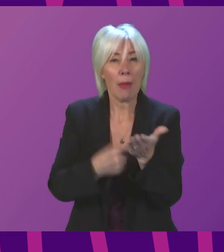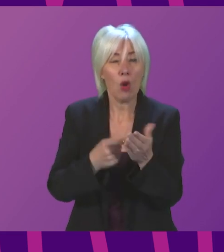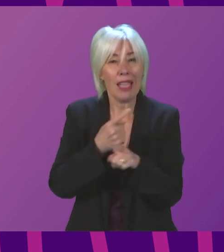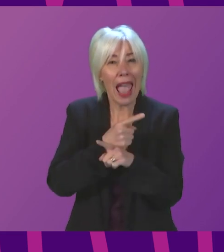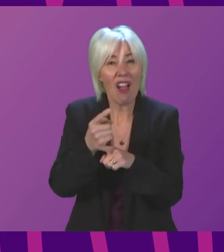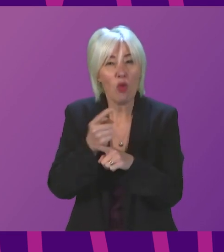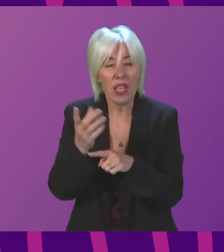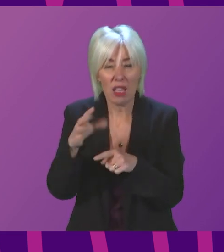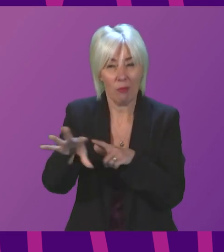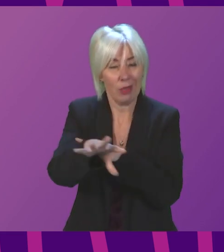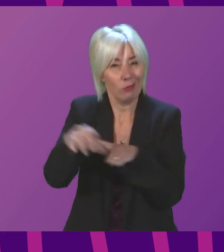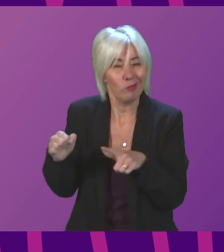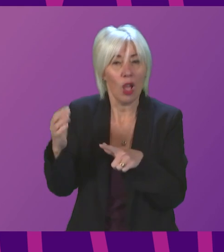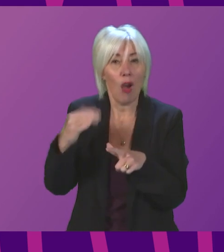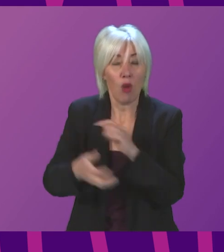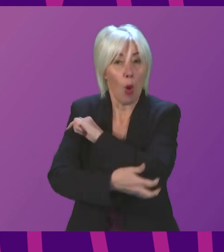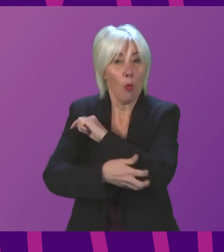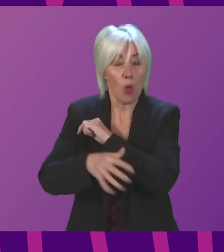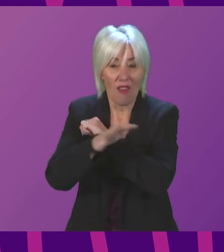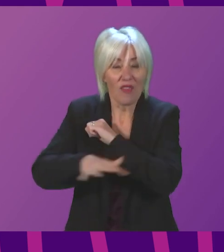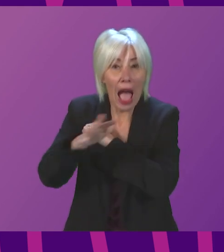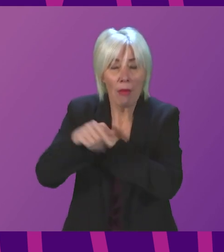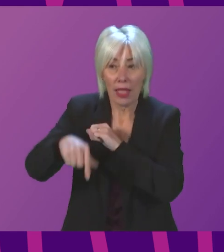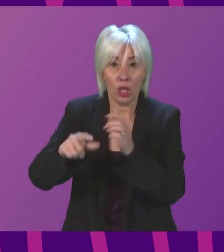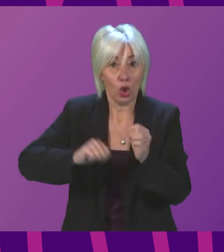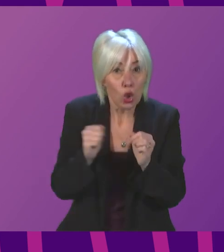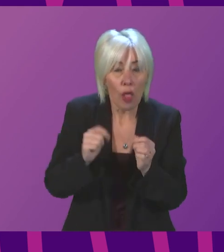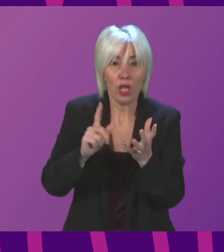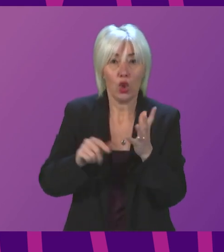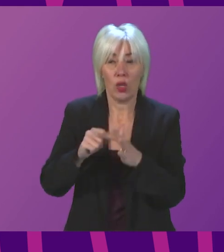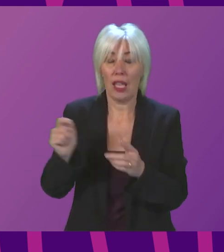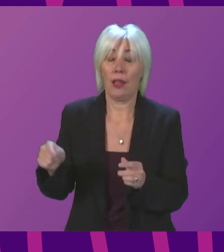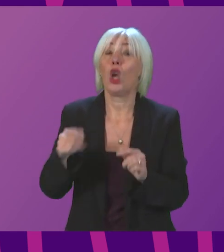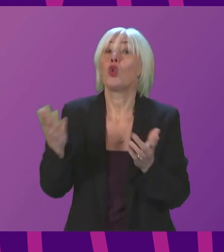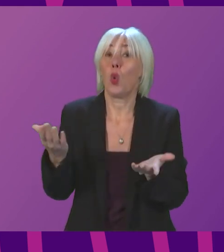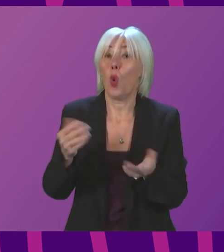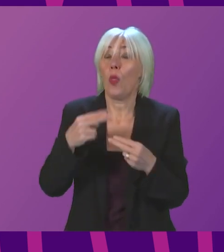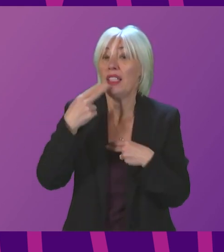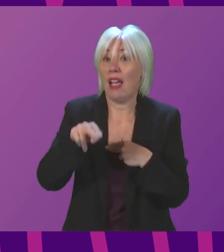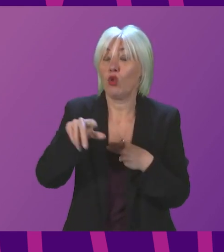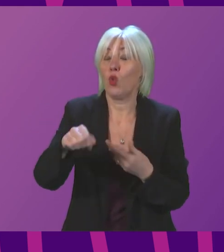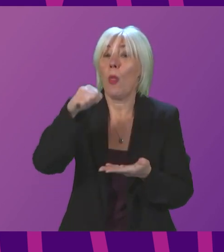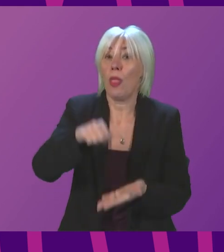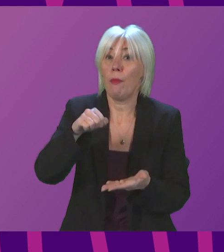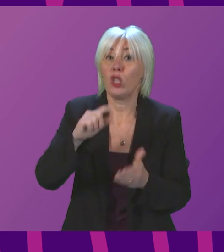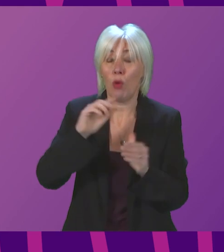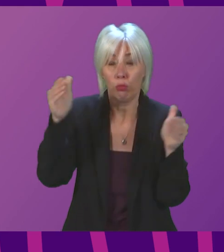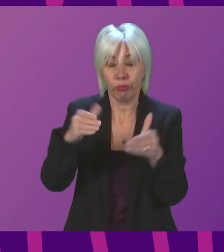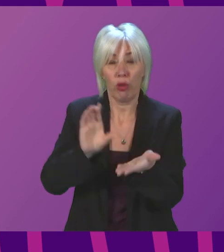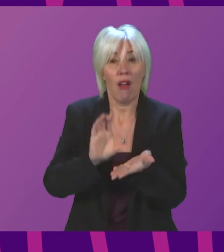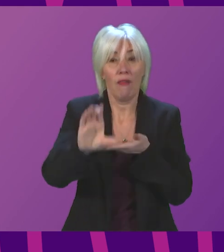poorest families across Scotland and the UK, the budget will devote resources to doubling